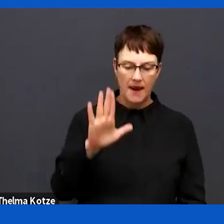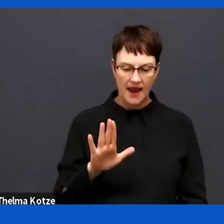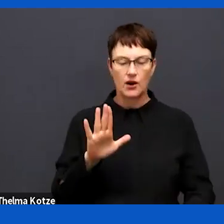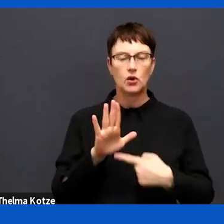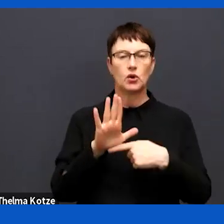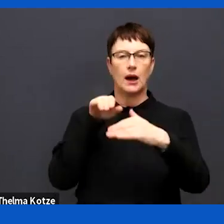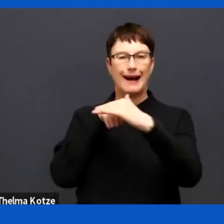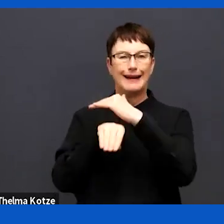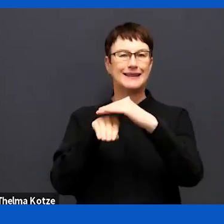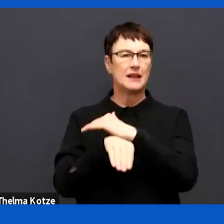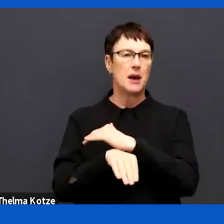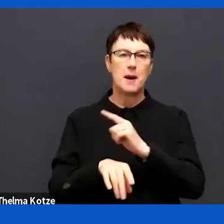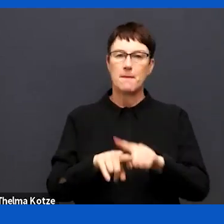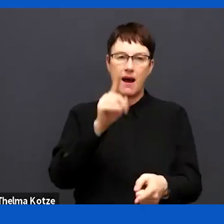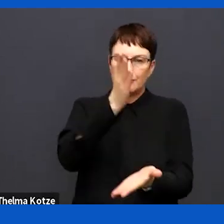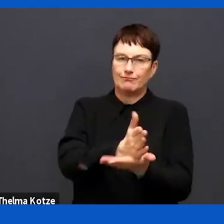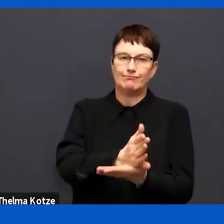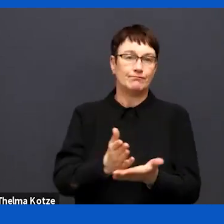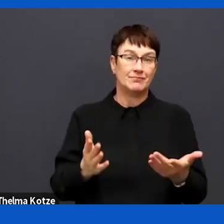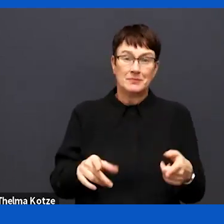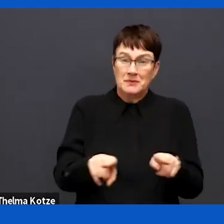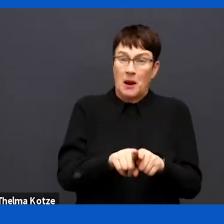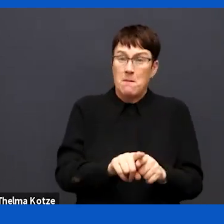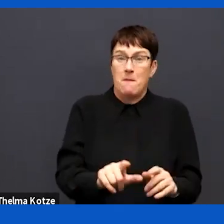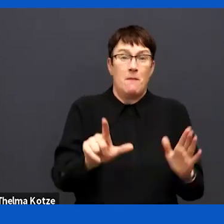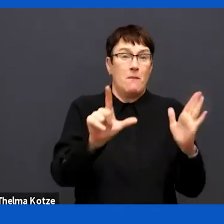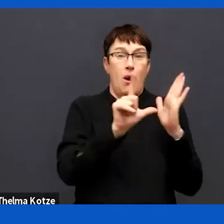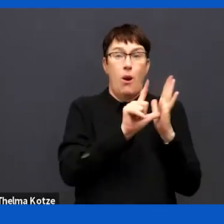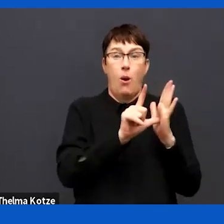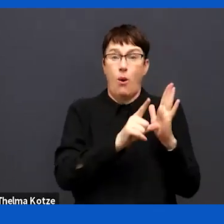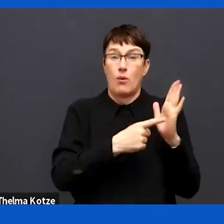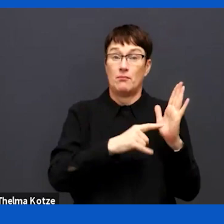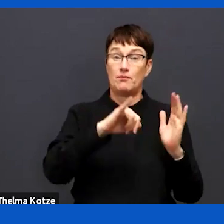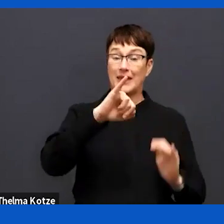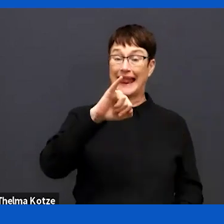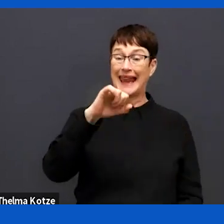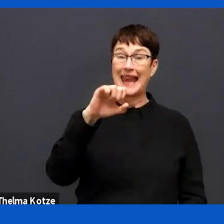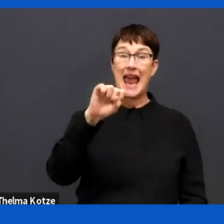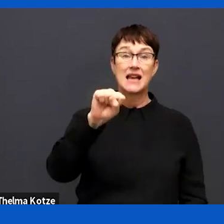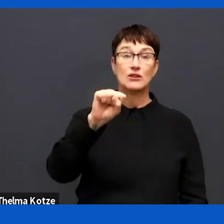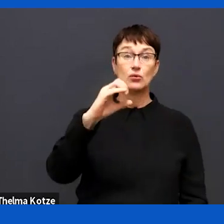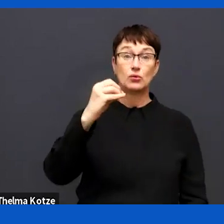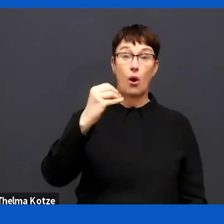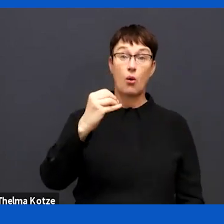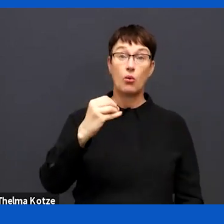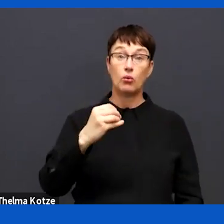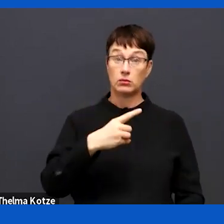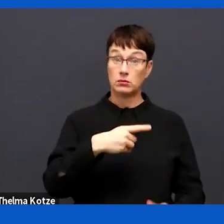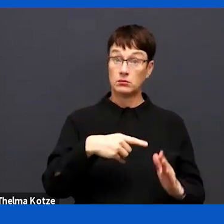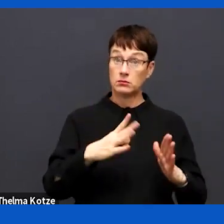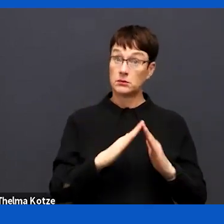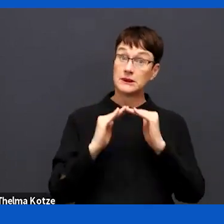The key thing here, really is that where organizations don't care about accessibility,